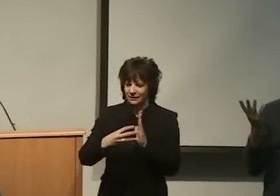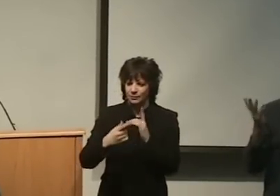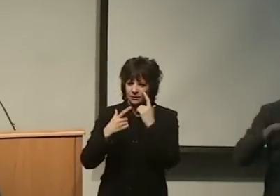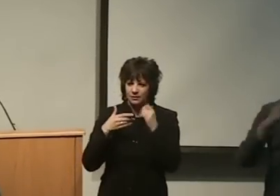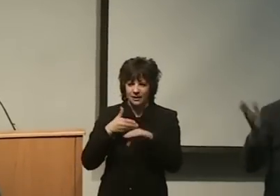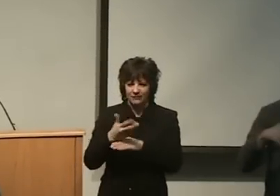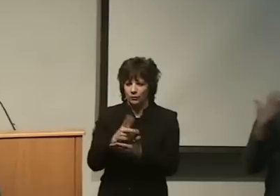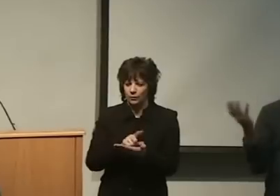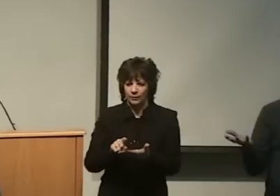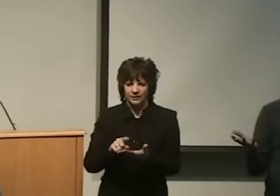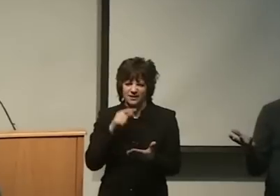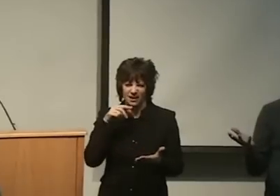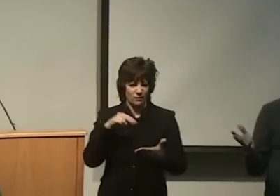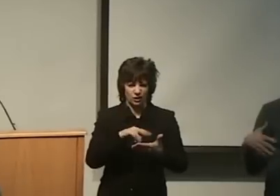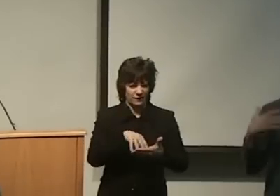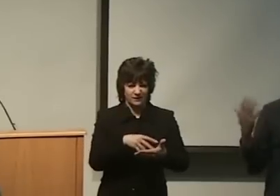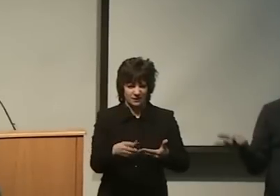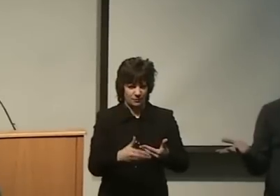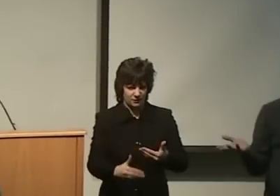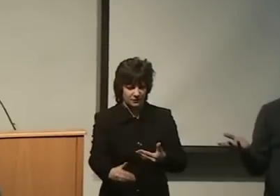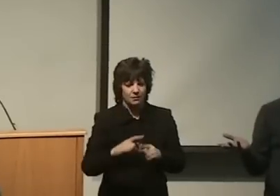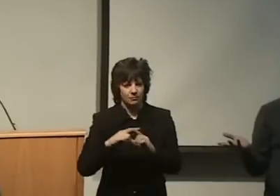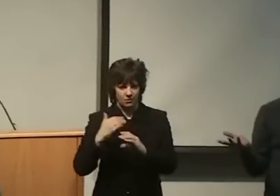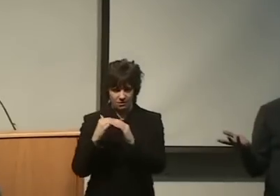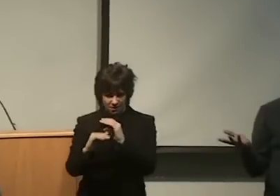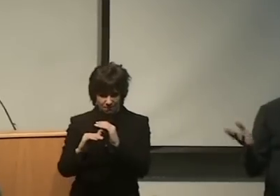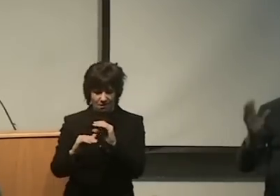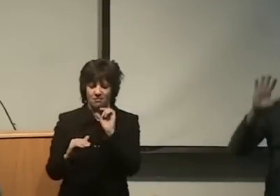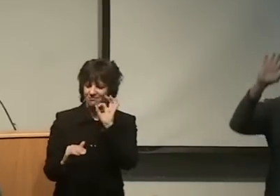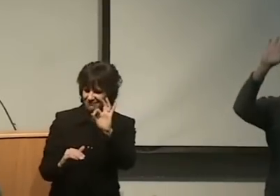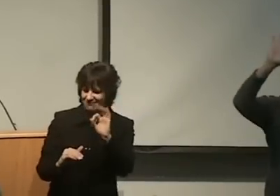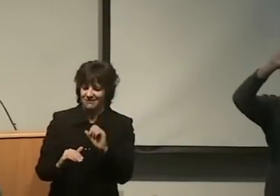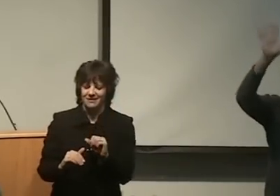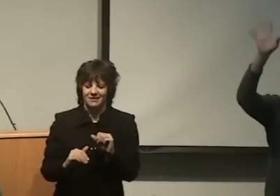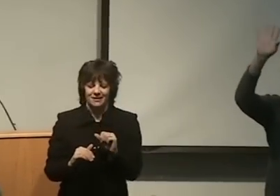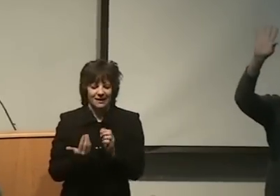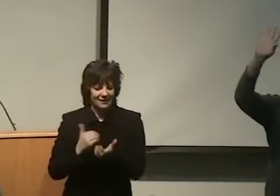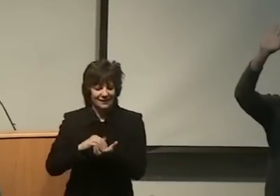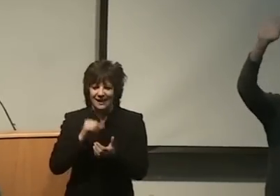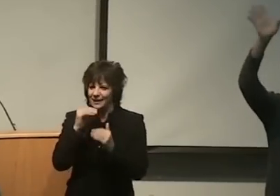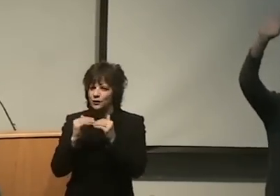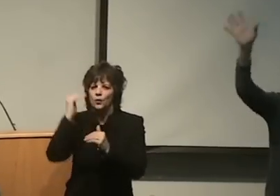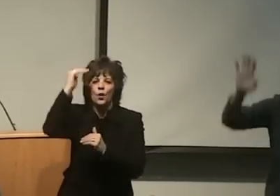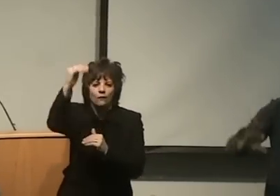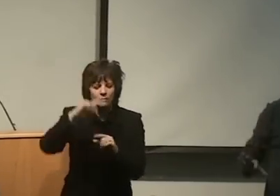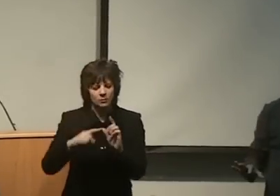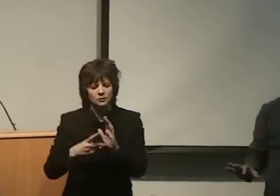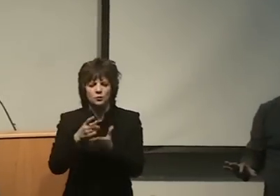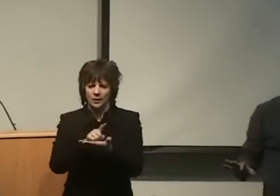every day. But email I send out and, again, I don't over email. But twice a week I send an email, one for each reading.